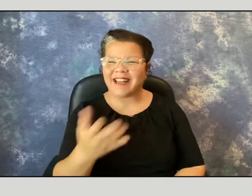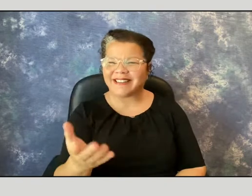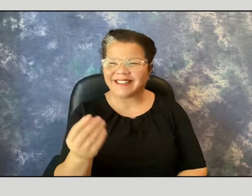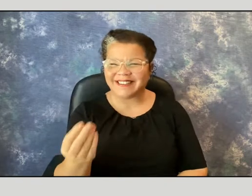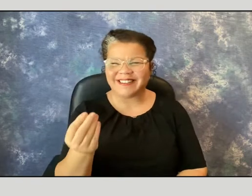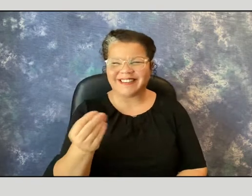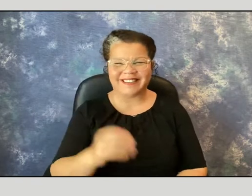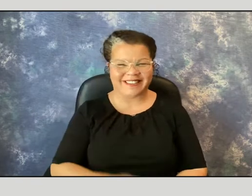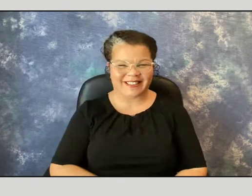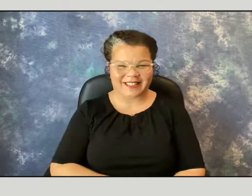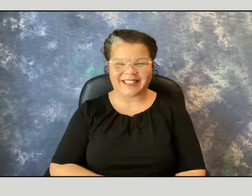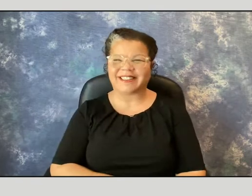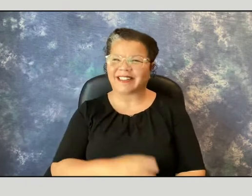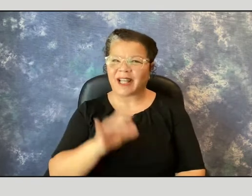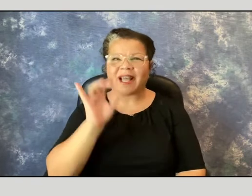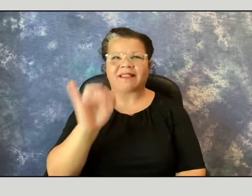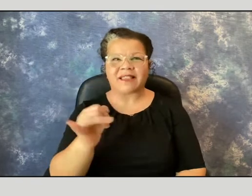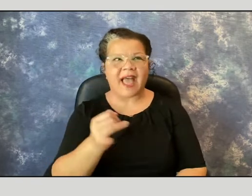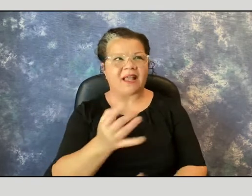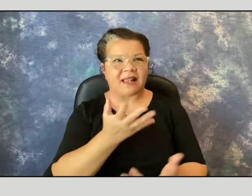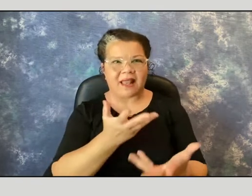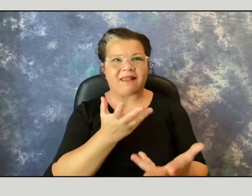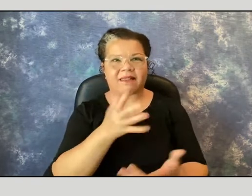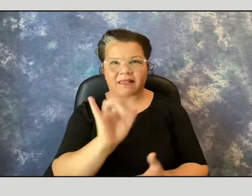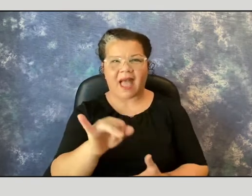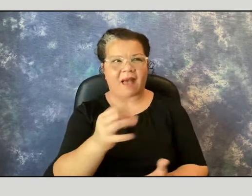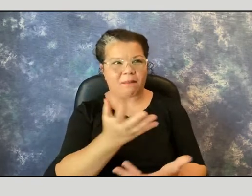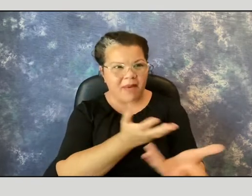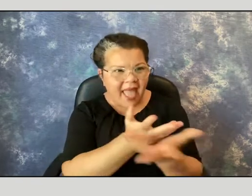La brega. You gotta jump in there, Alana. Alana, you steal back. - You gotta be quick. Yeah.